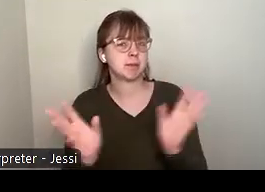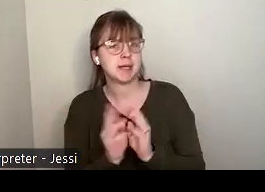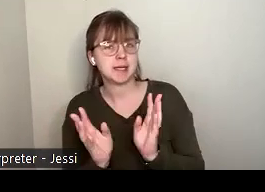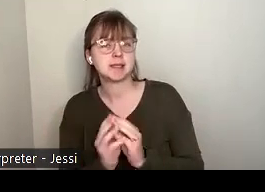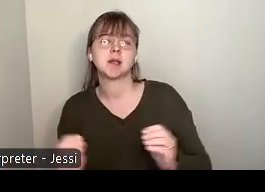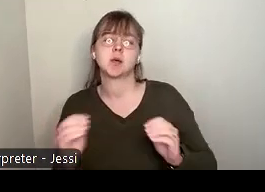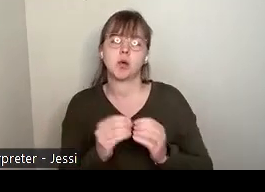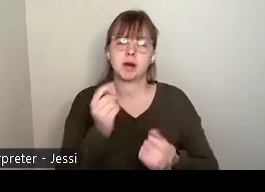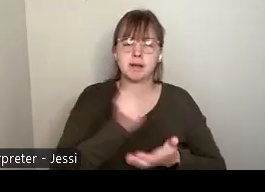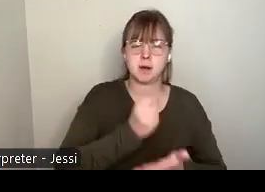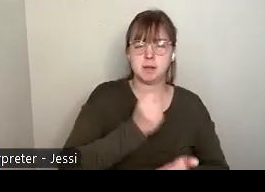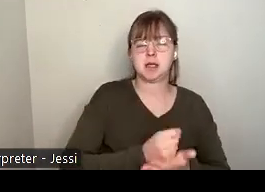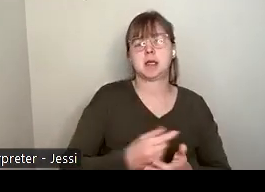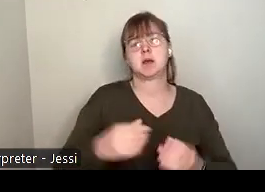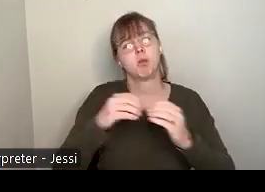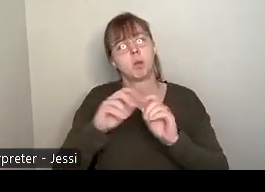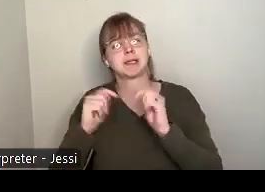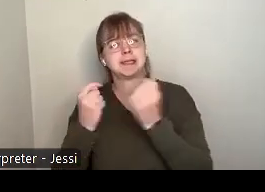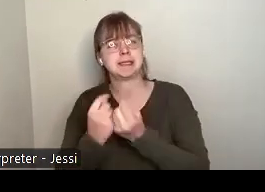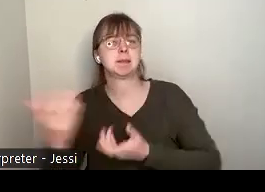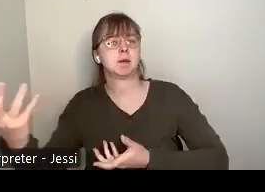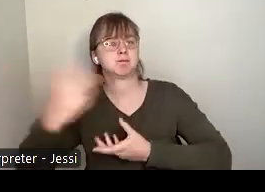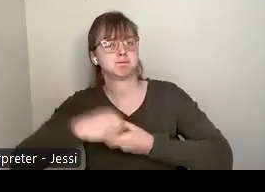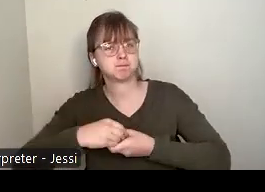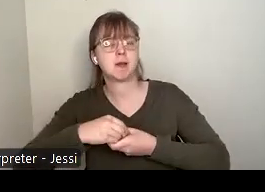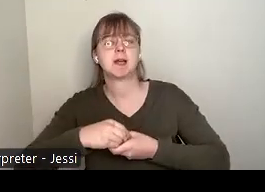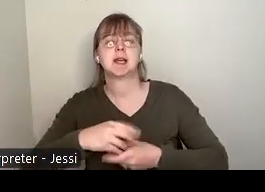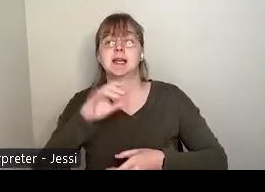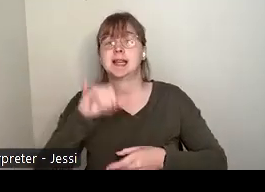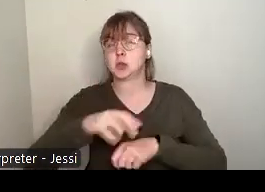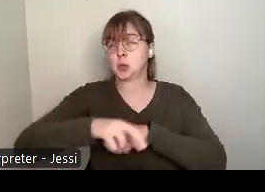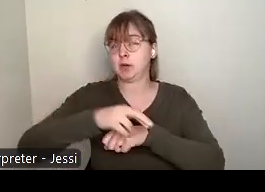with additional team members and lots of times this is referral based through the primary care